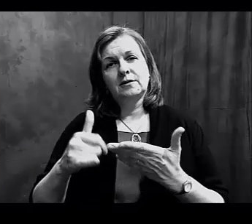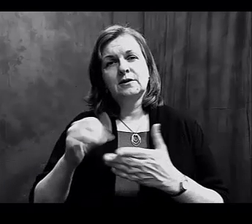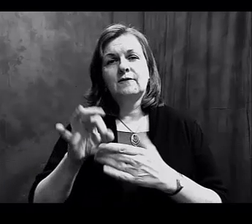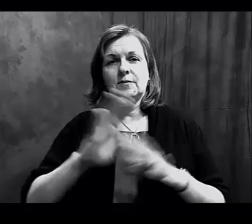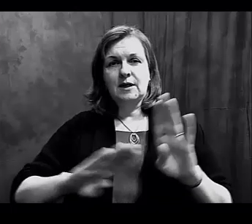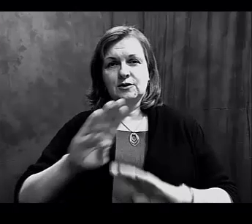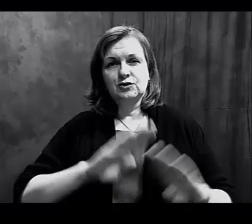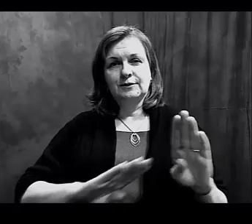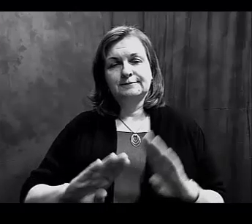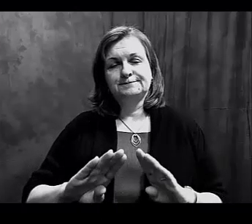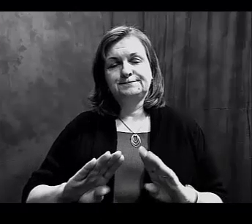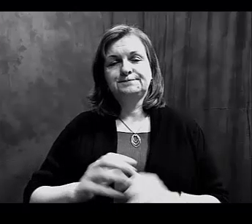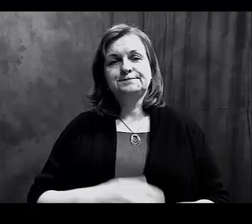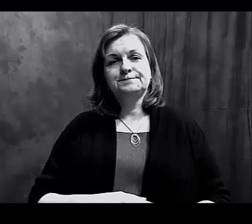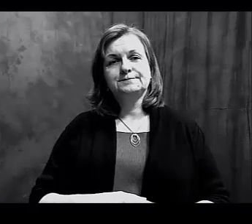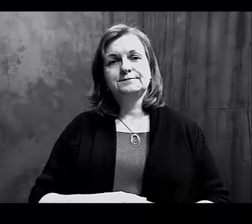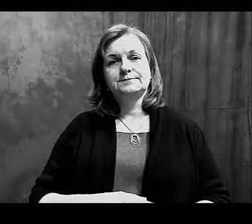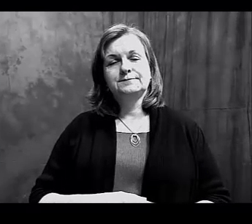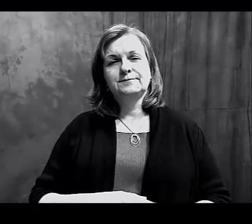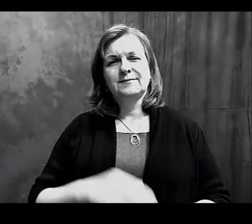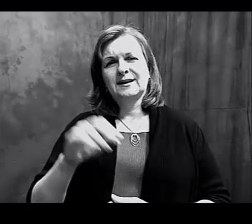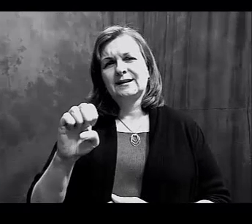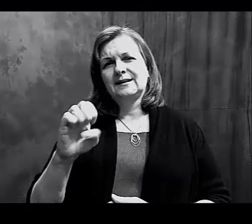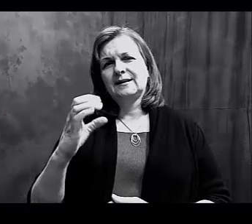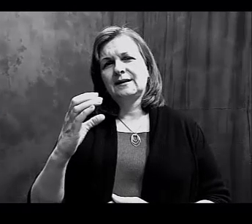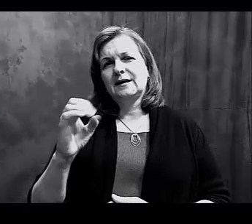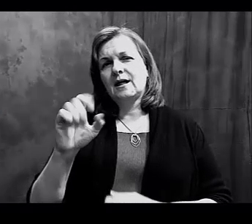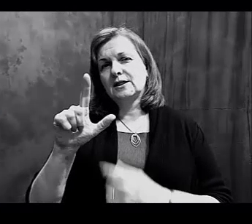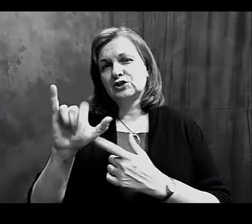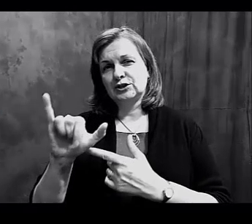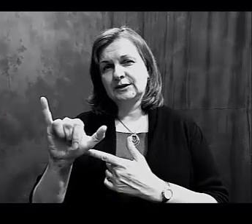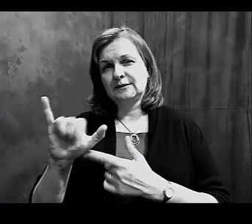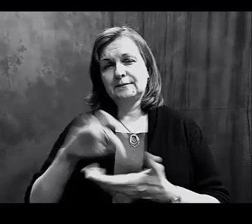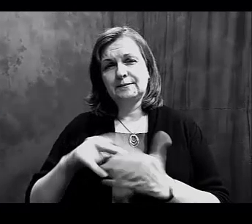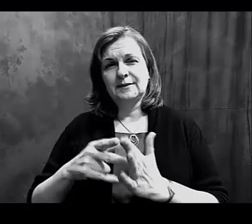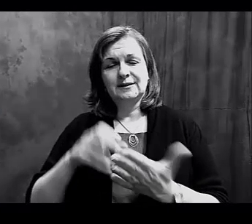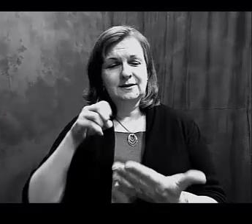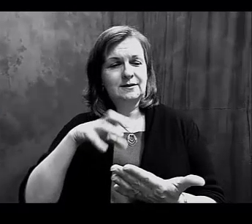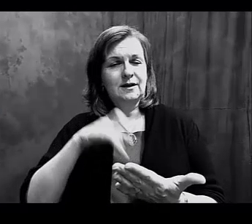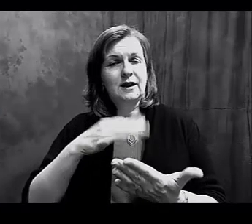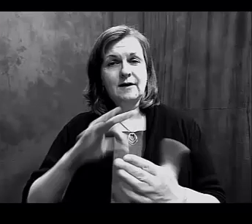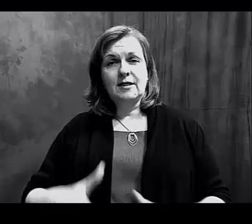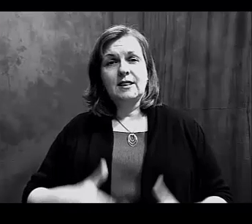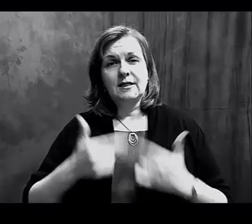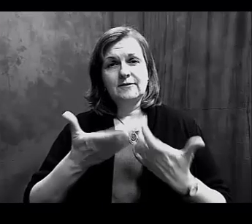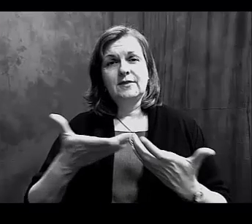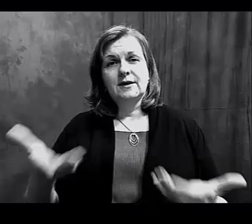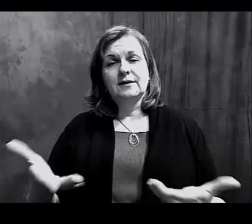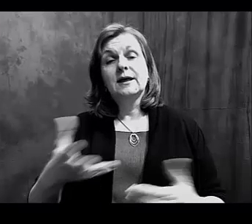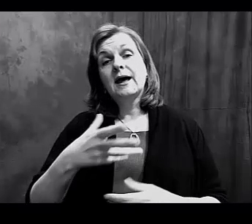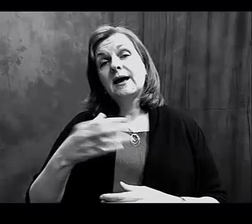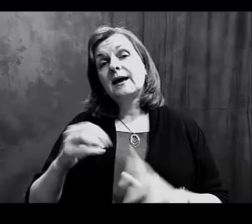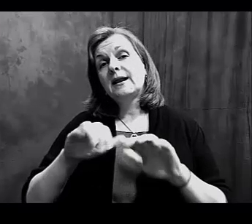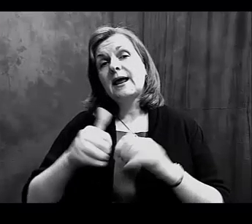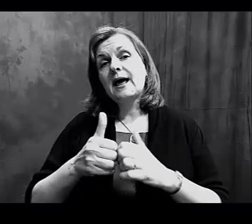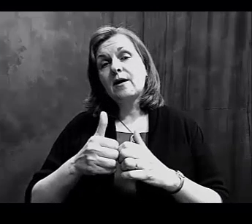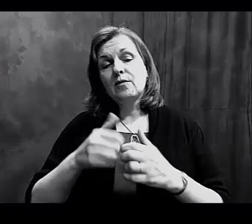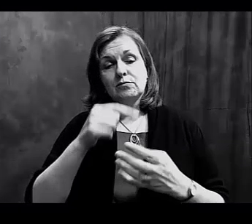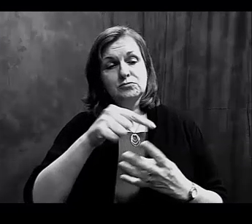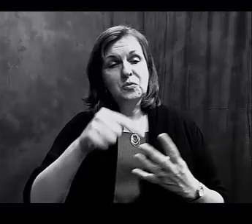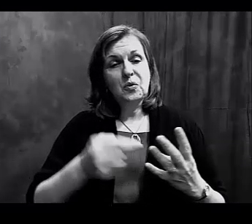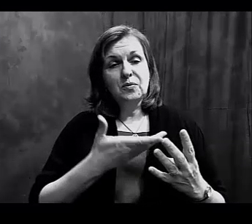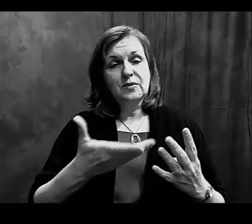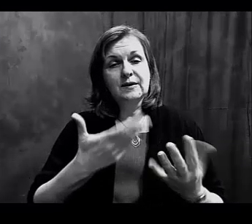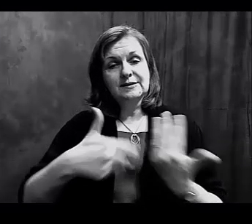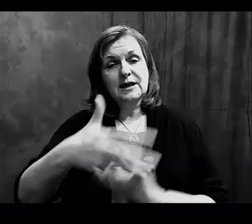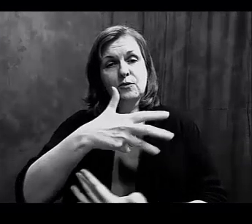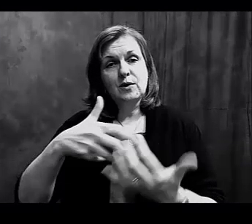of biology and so basically when we look at ecology its simply the study of living things and how they interact with their environment